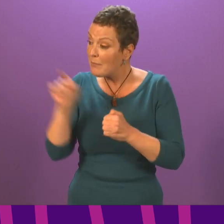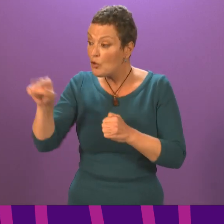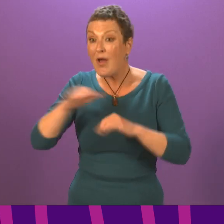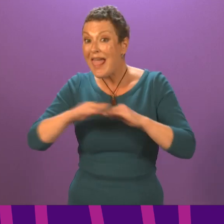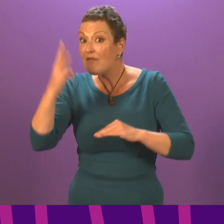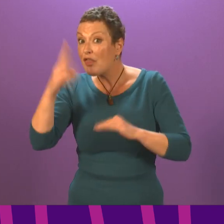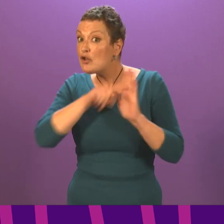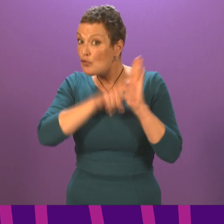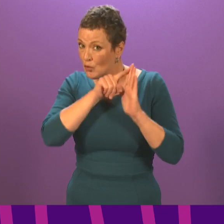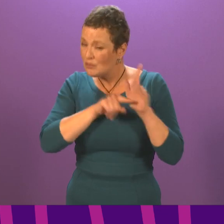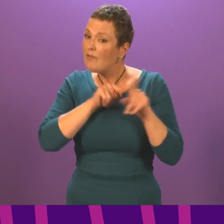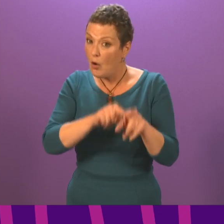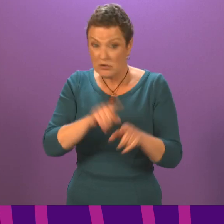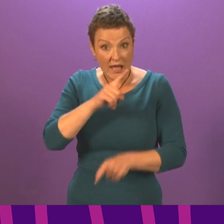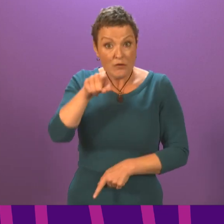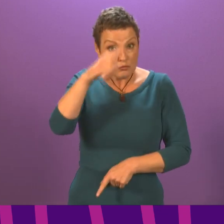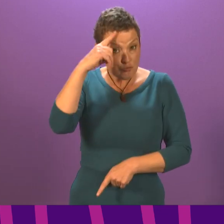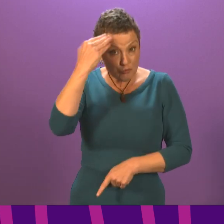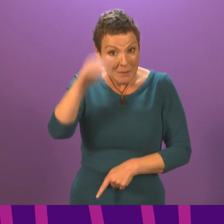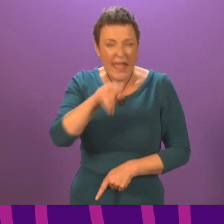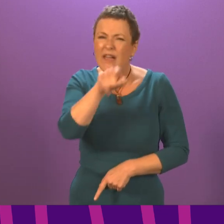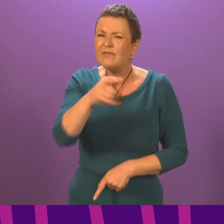place in their areas. I remind people that, if they are in doubt about the rules that